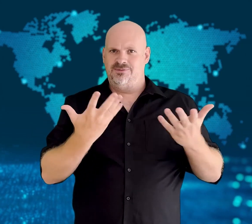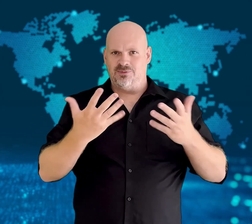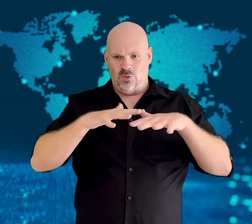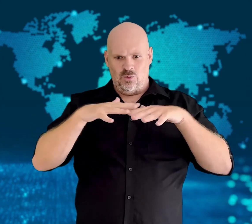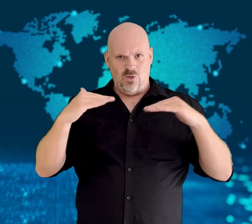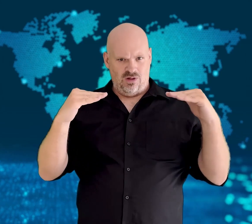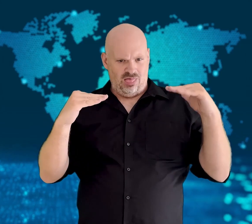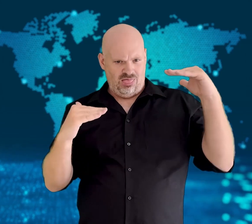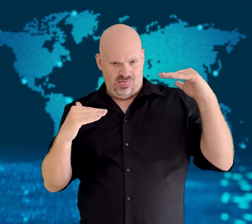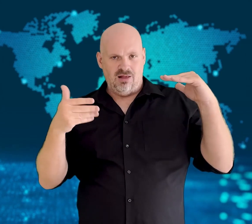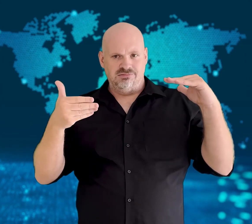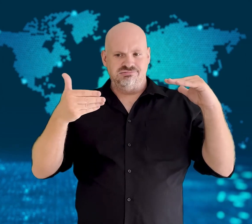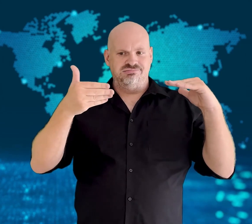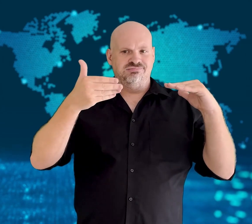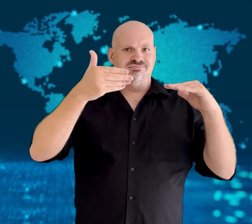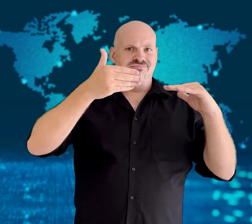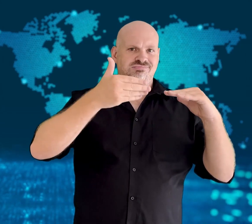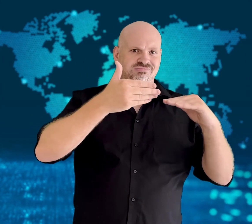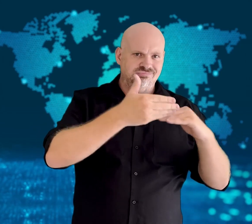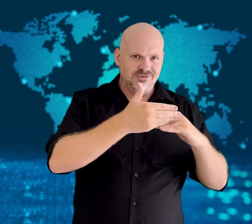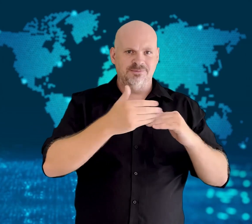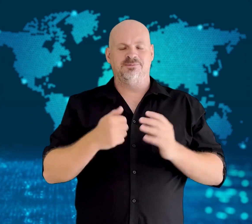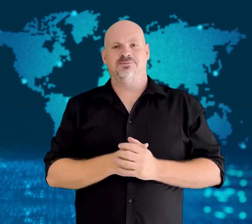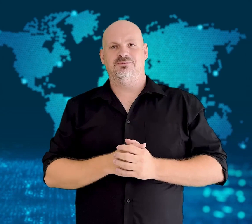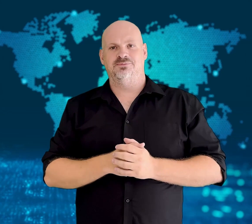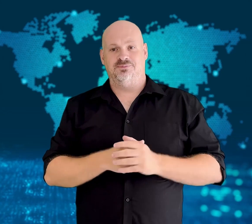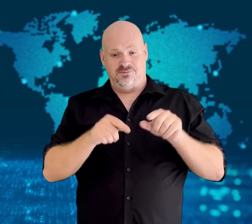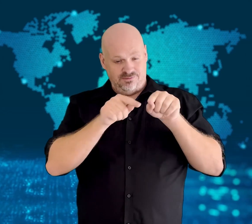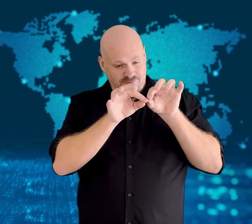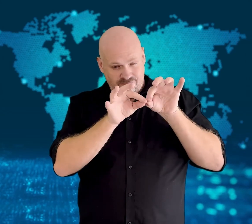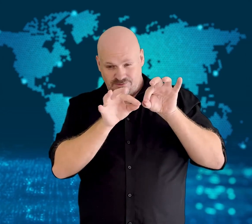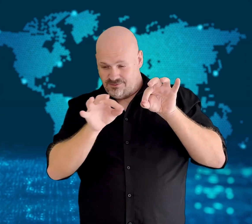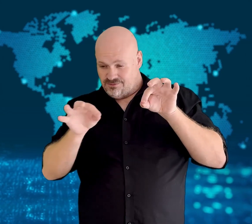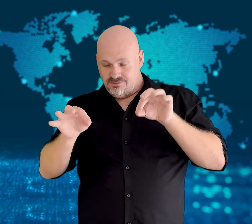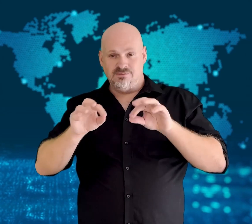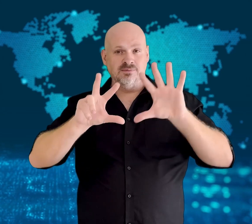to overcome the differences in water height.